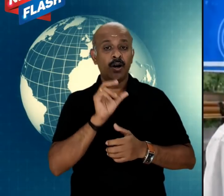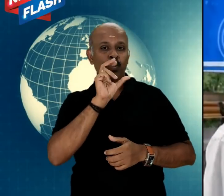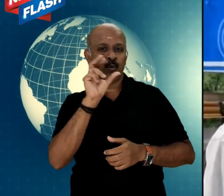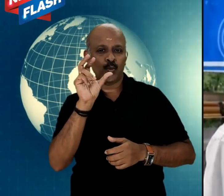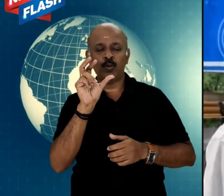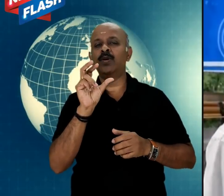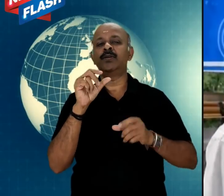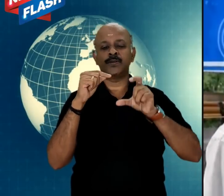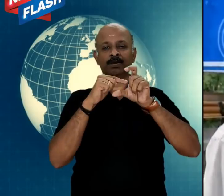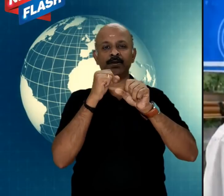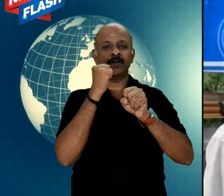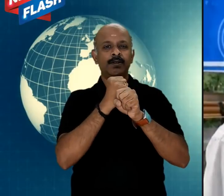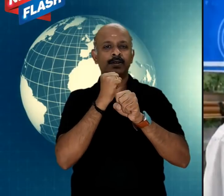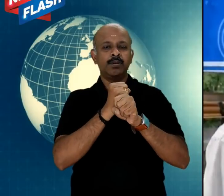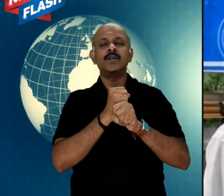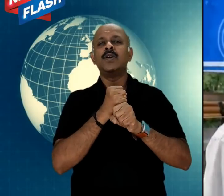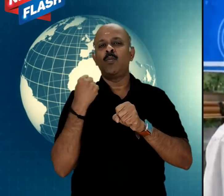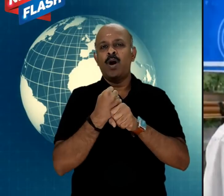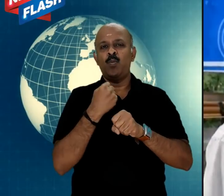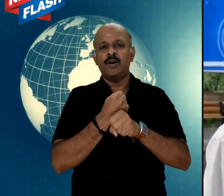sells eggs in his cart